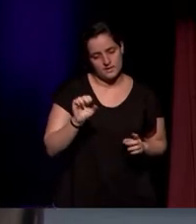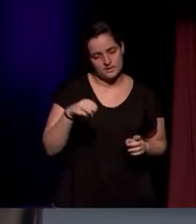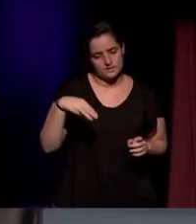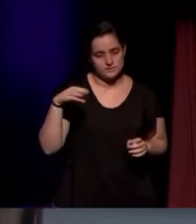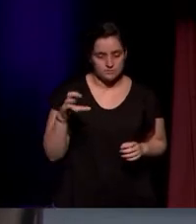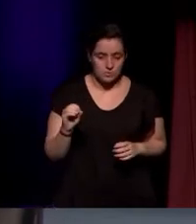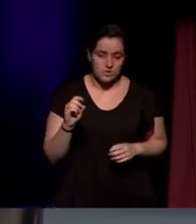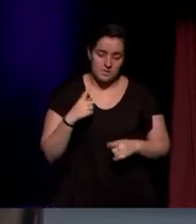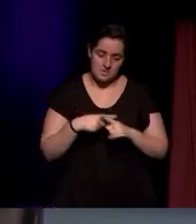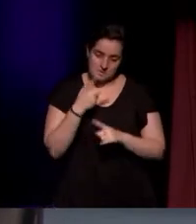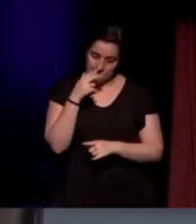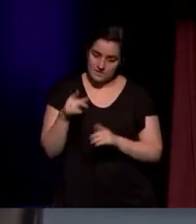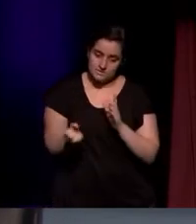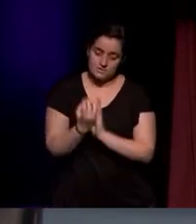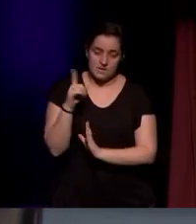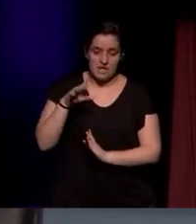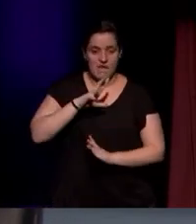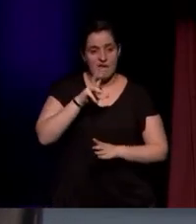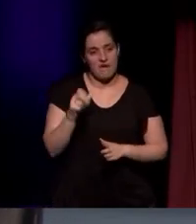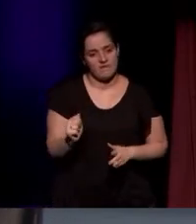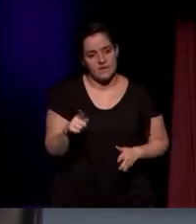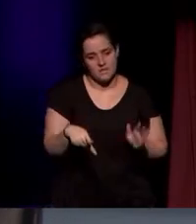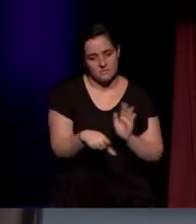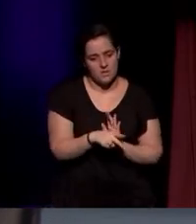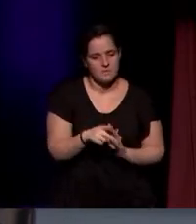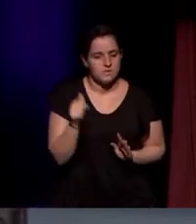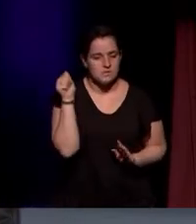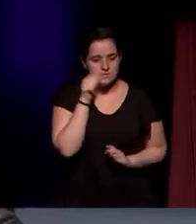a kind of African feminism.